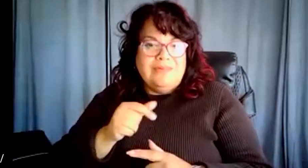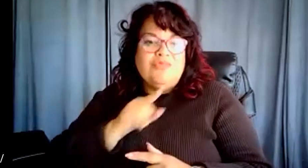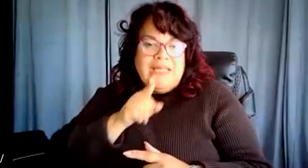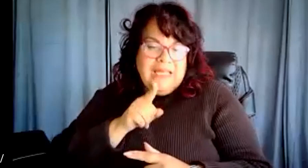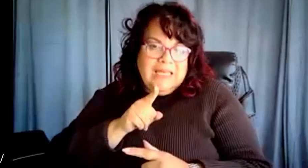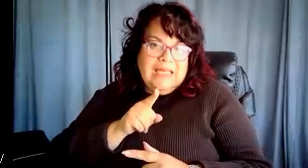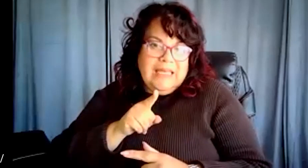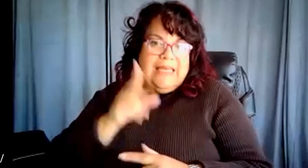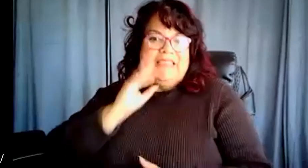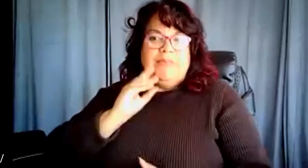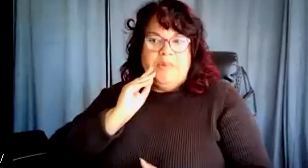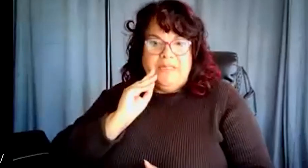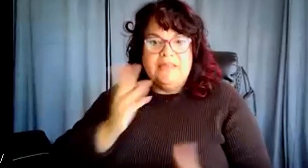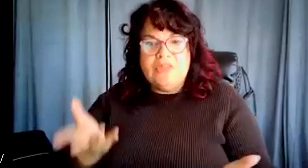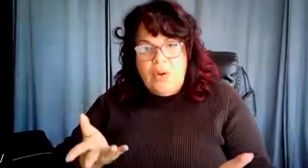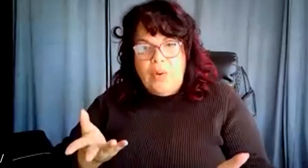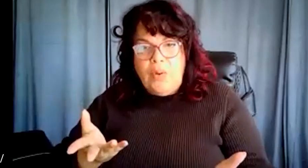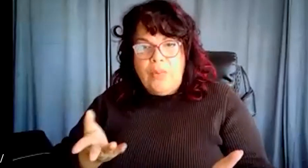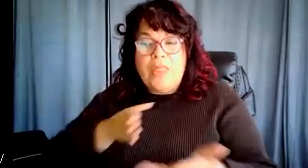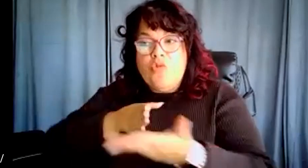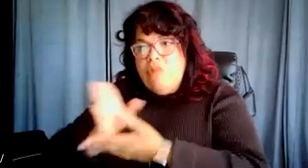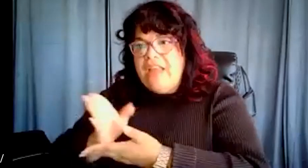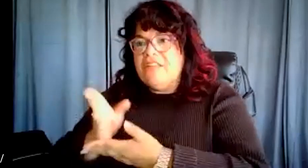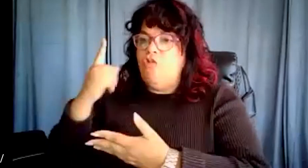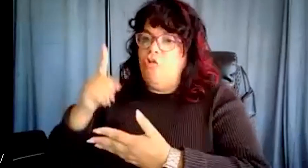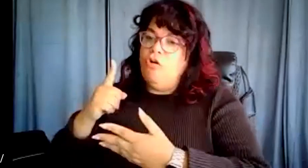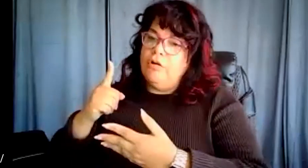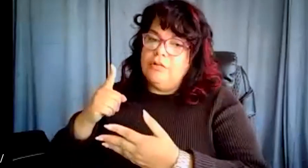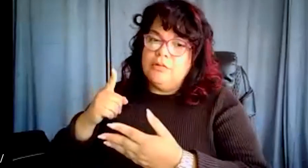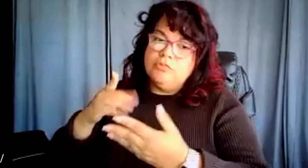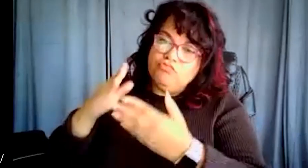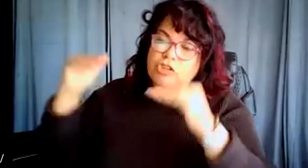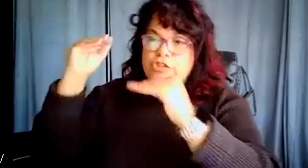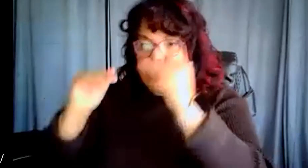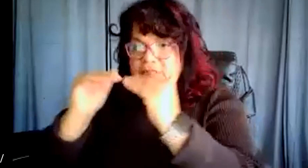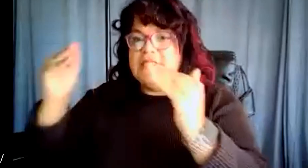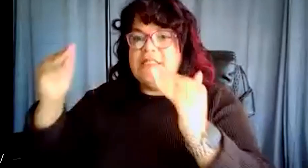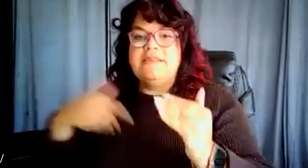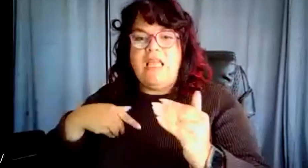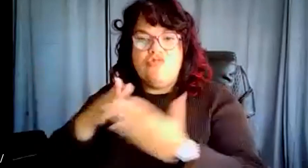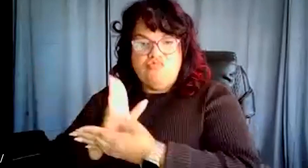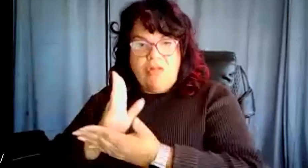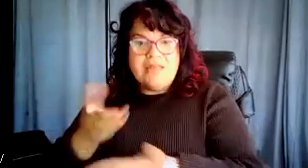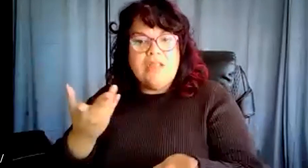And so, I think as much as the fight for rights and justice unites us, we also have to acknowledge